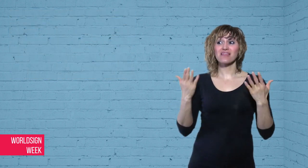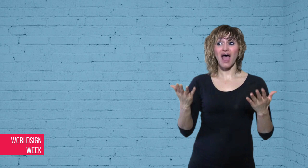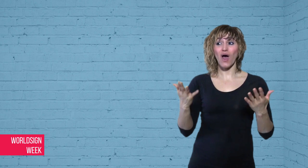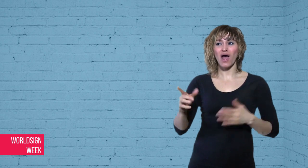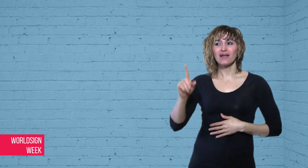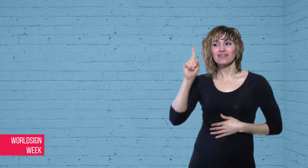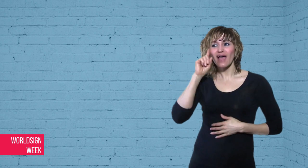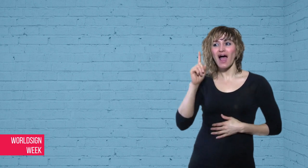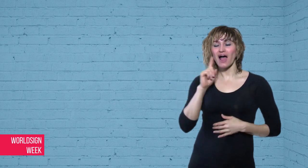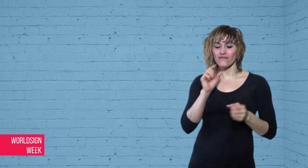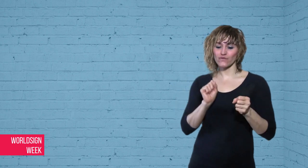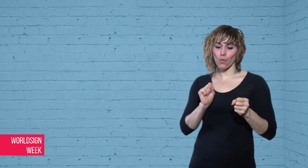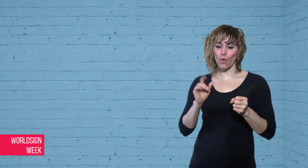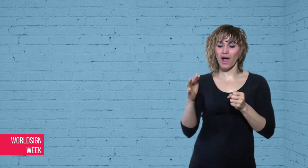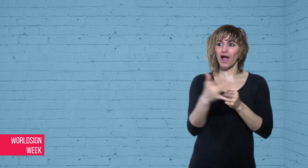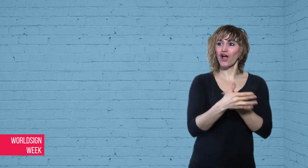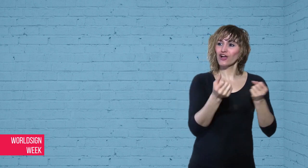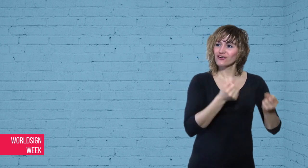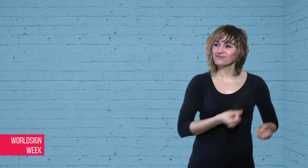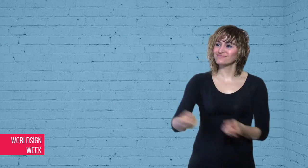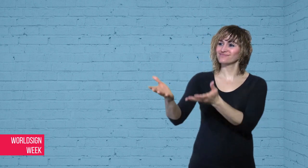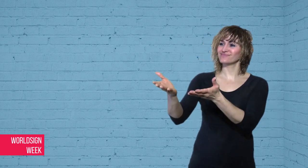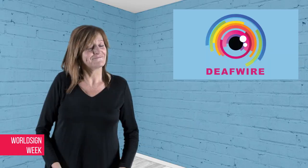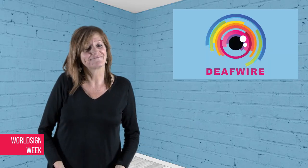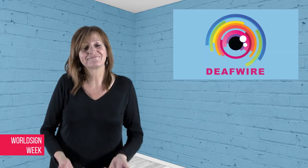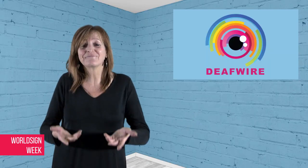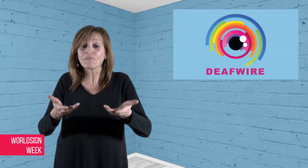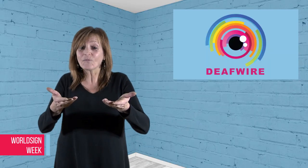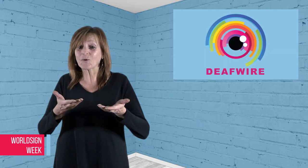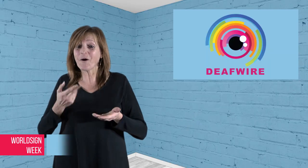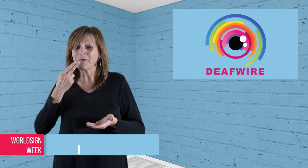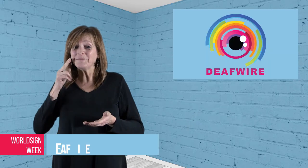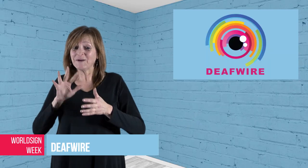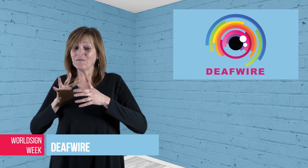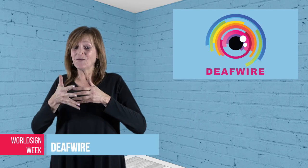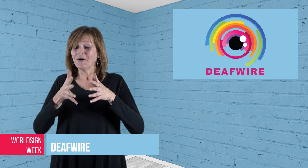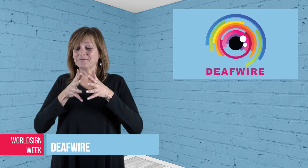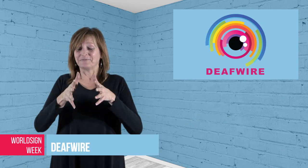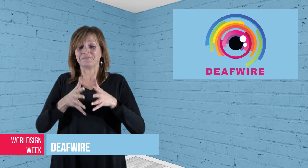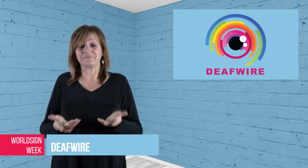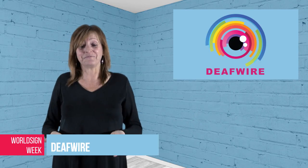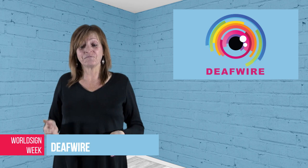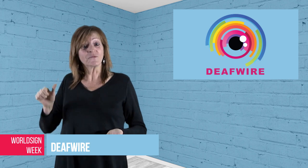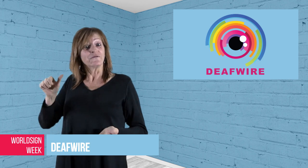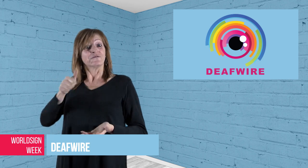It’s time for Deaf news - DeafWire! Georgia: Ah Welcome to DeafWire,